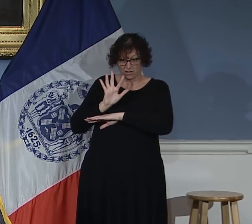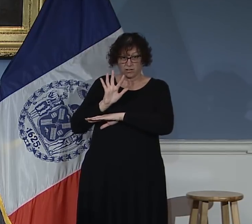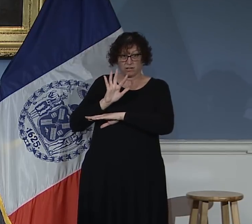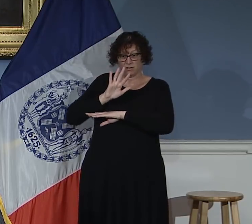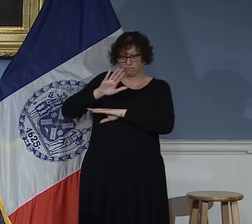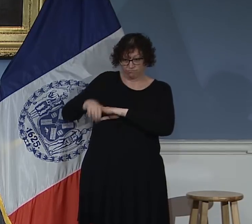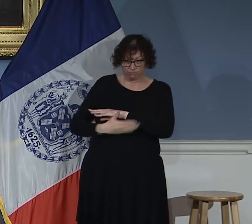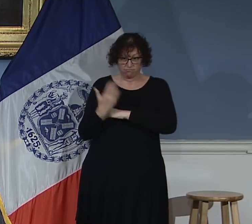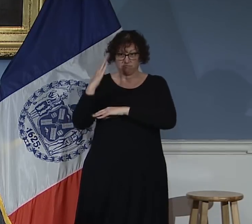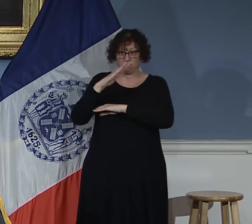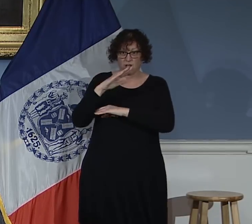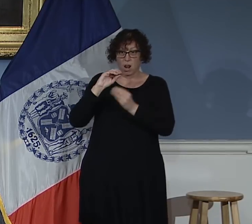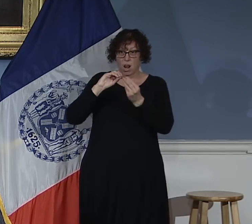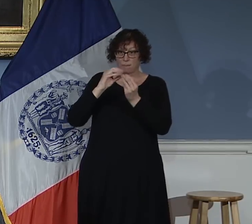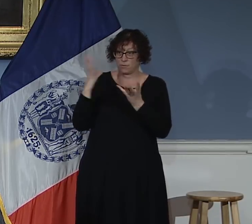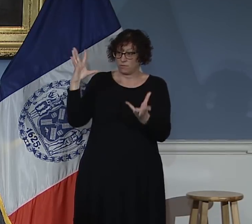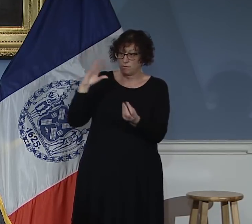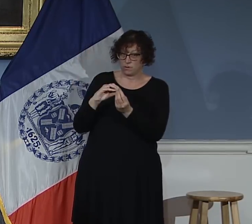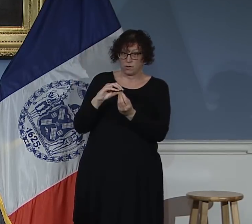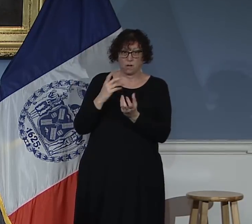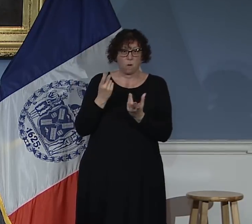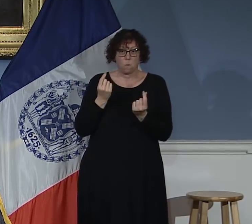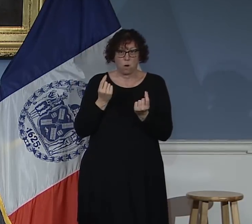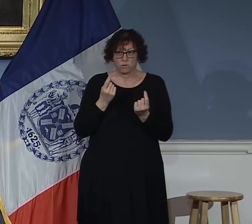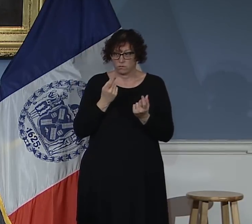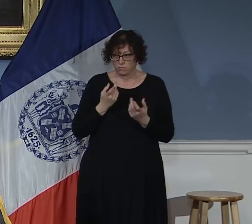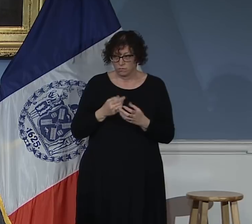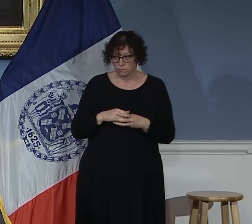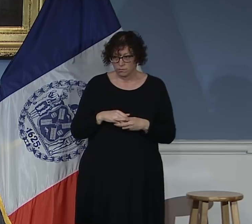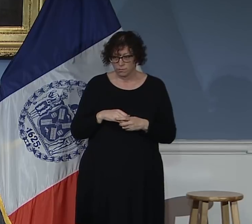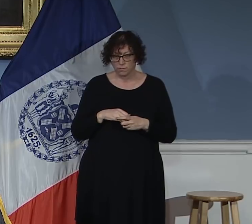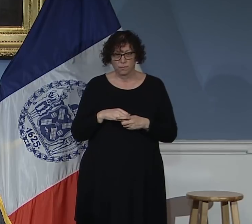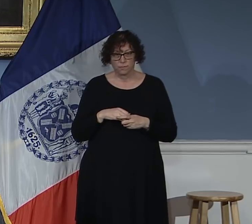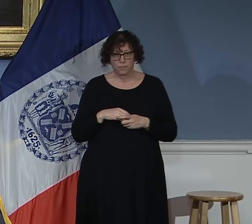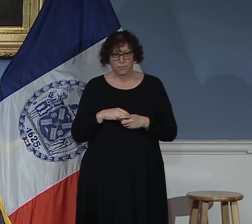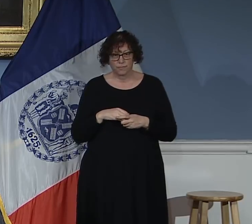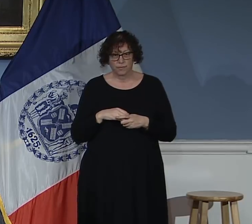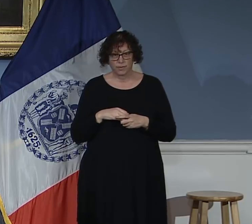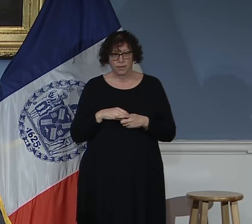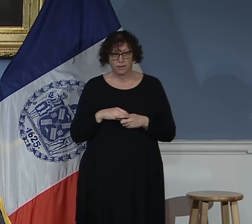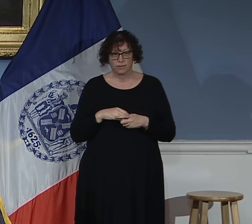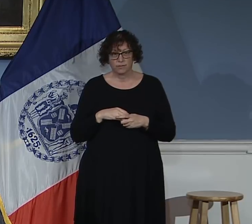ALIGNED BETTER. 00 P.M. YESTERDAY, WHEN OBVIOUSLY THE OVERALL NUMBER OF